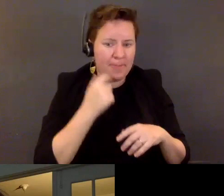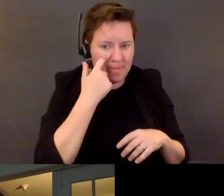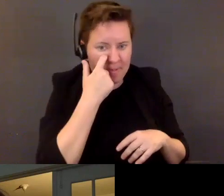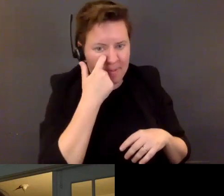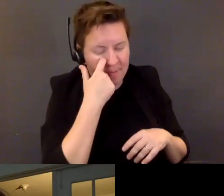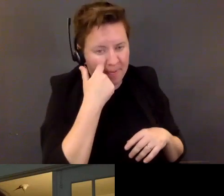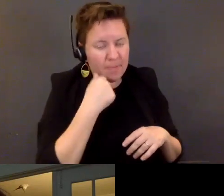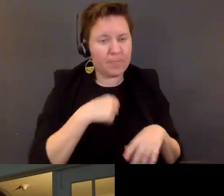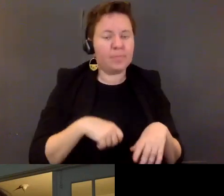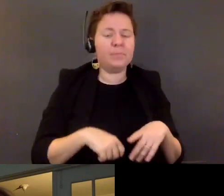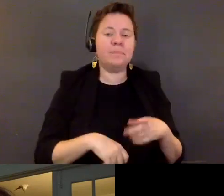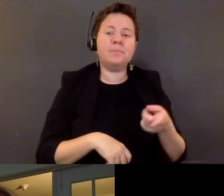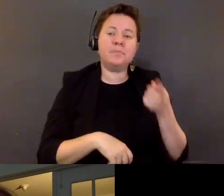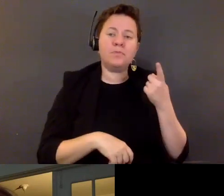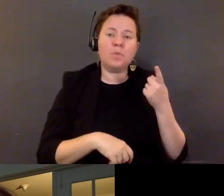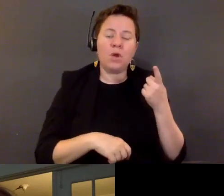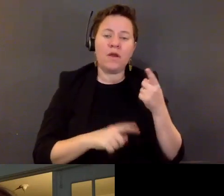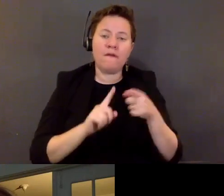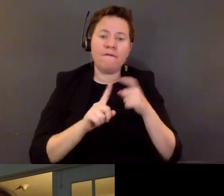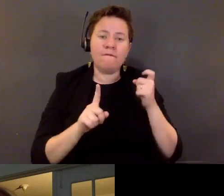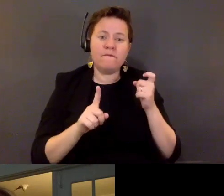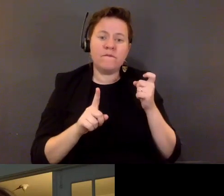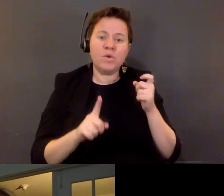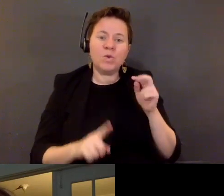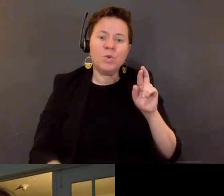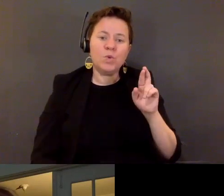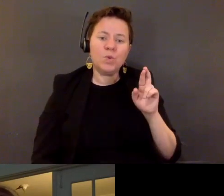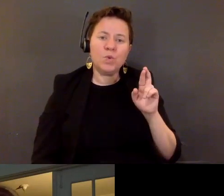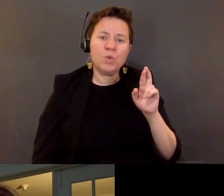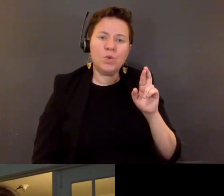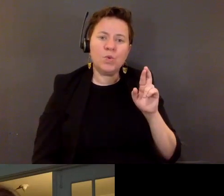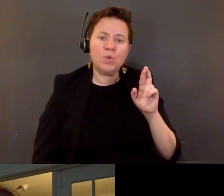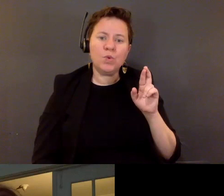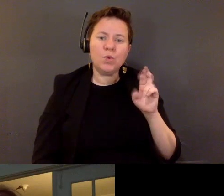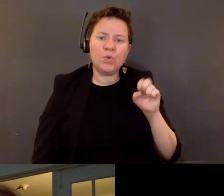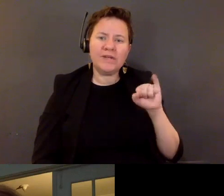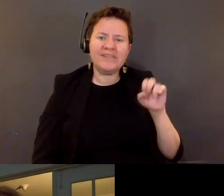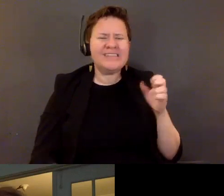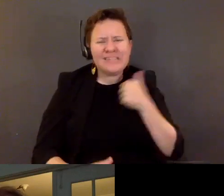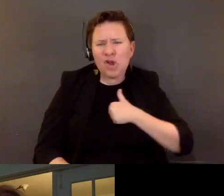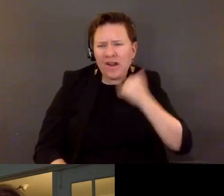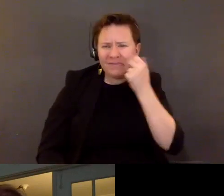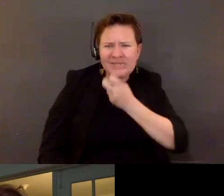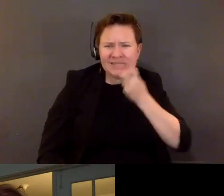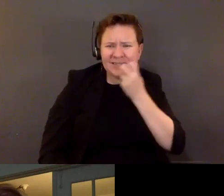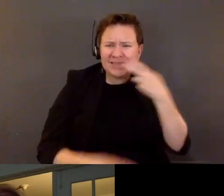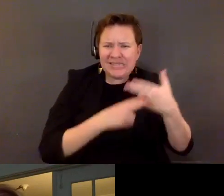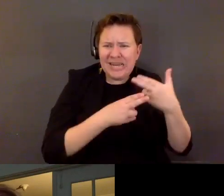one is uh from reason hey really forgive me if i'm mispronouncing anybody's name i'm just bad at it